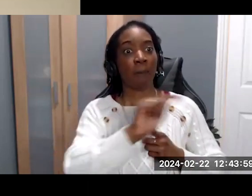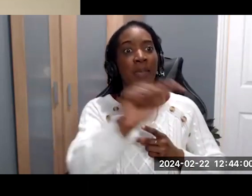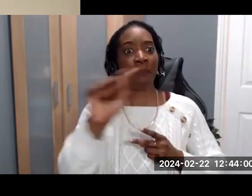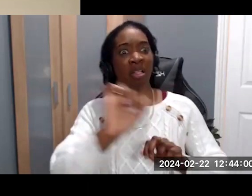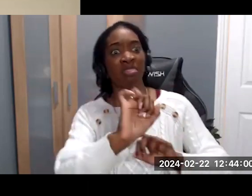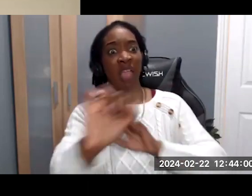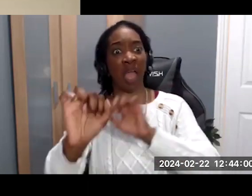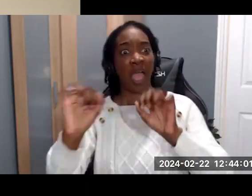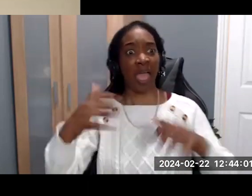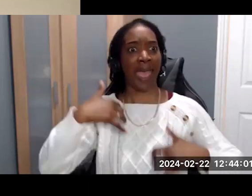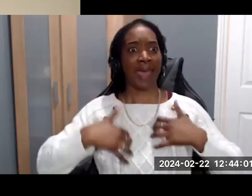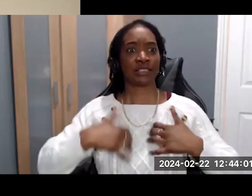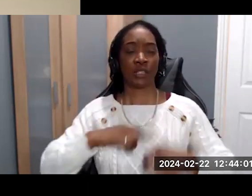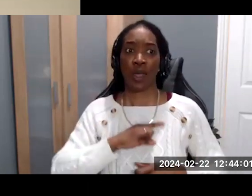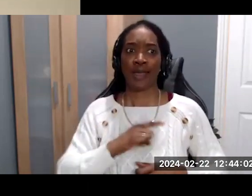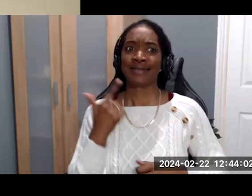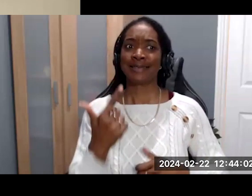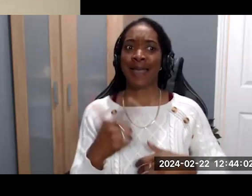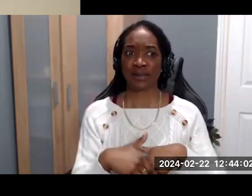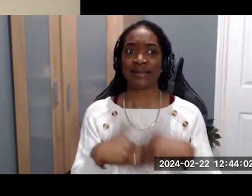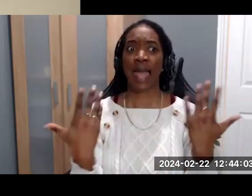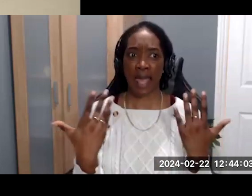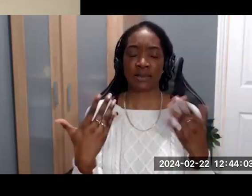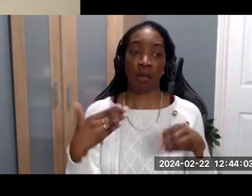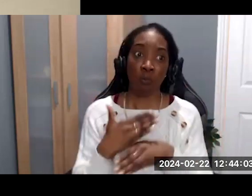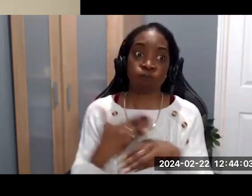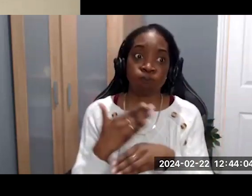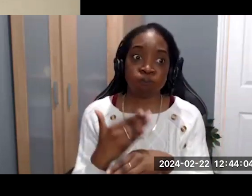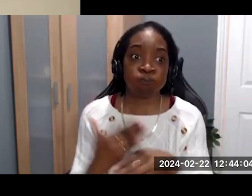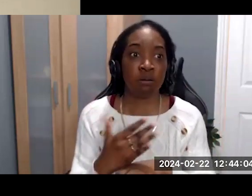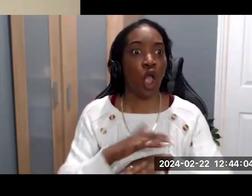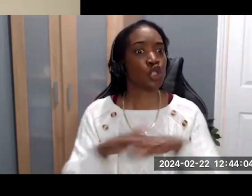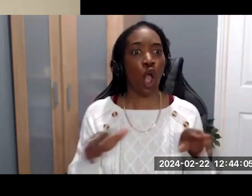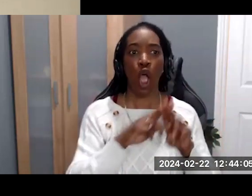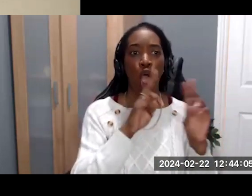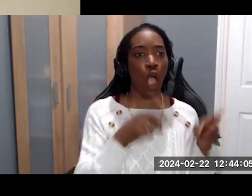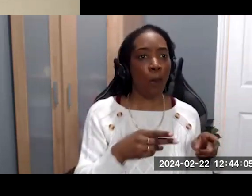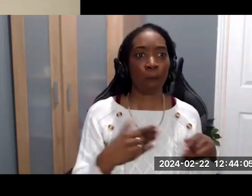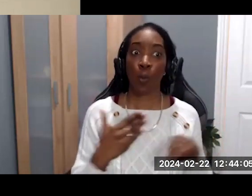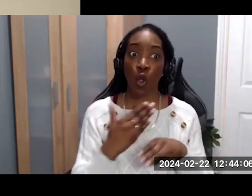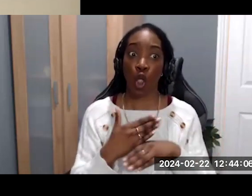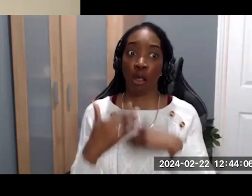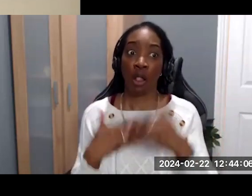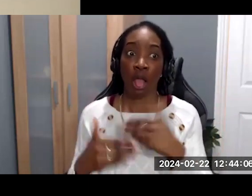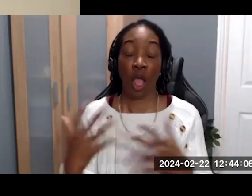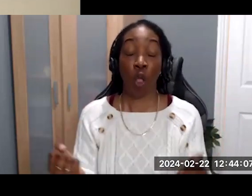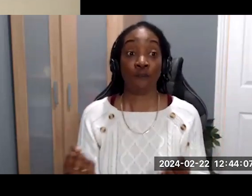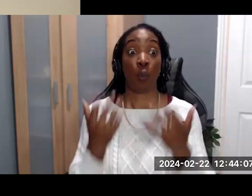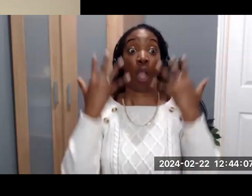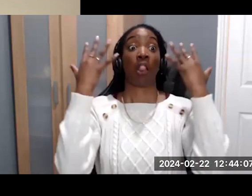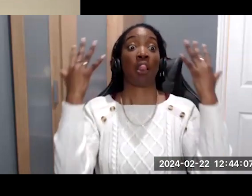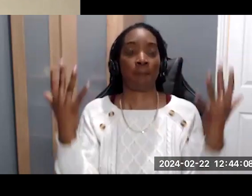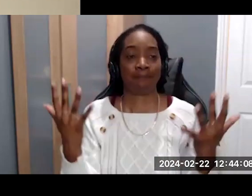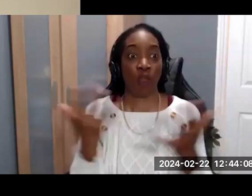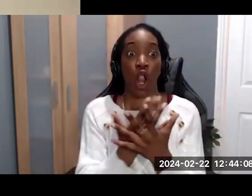because it is seven days you spend not at home working overwhelmed by beautiful opportunities